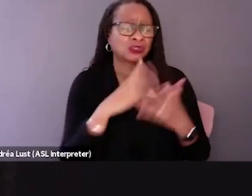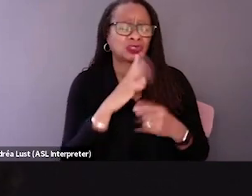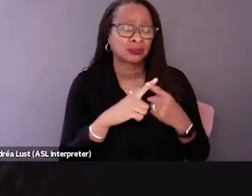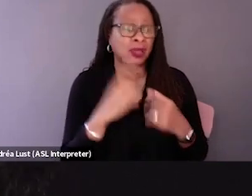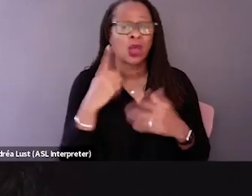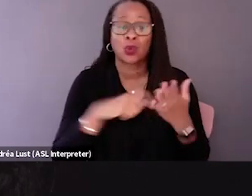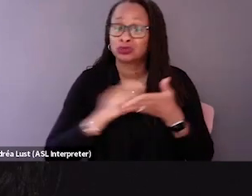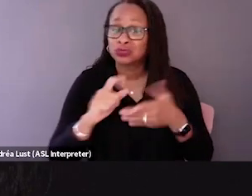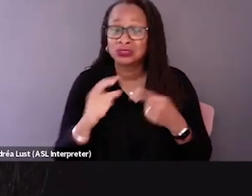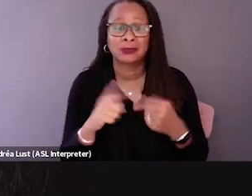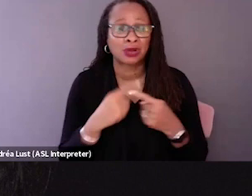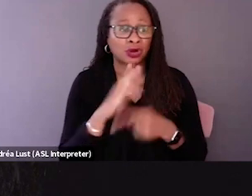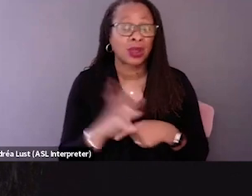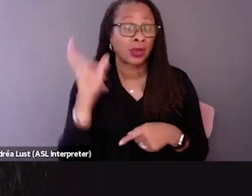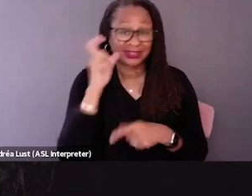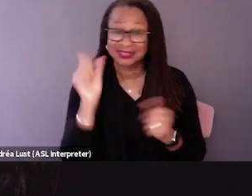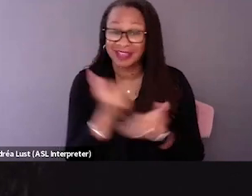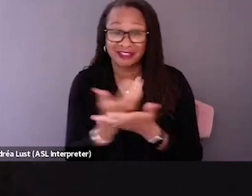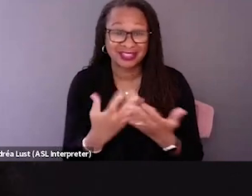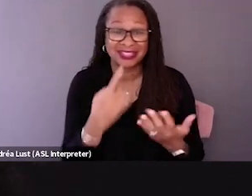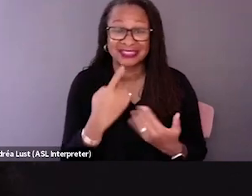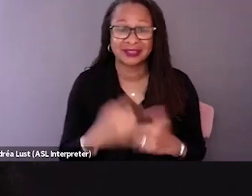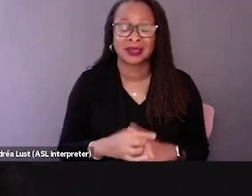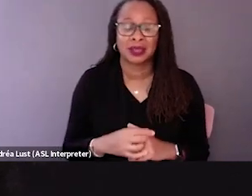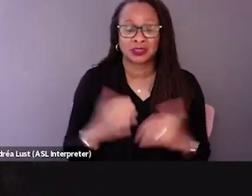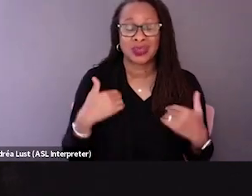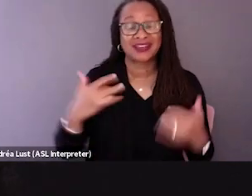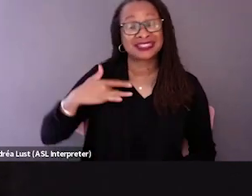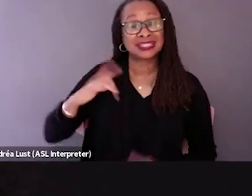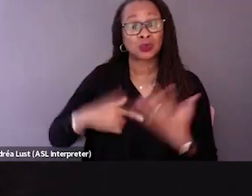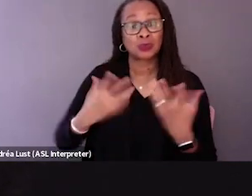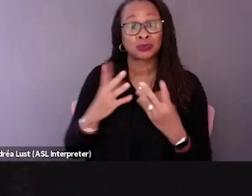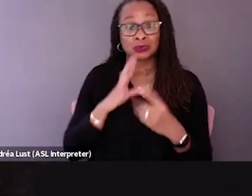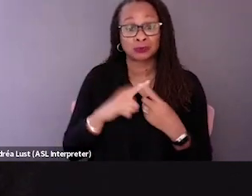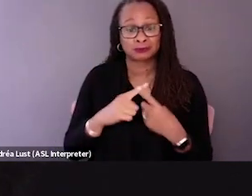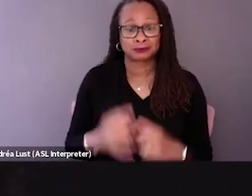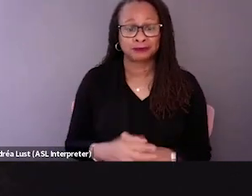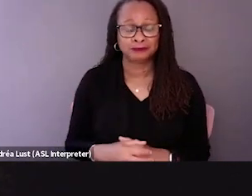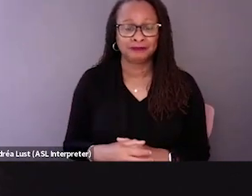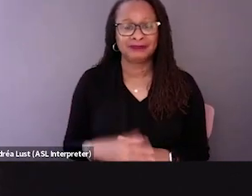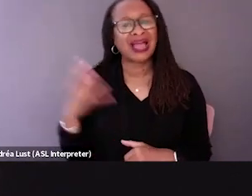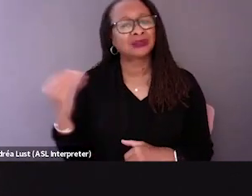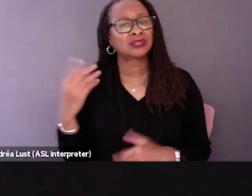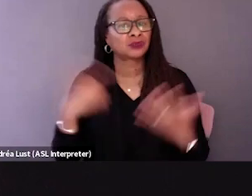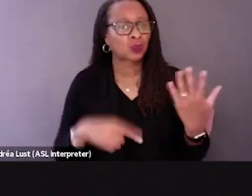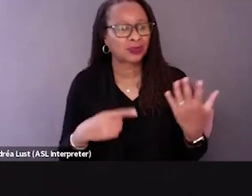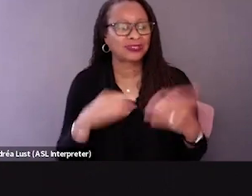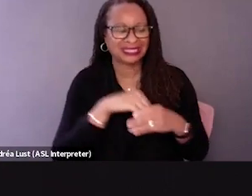we had watched it all, we listened to it all. So we had a sense of what we wanted to talk to her outside of what had been talked about in the past.